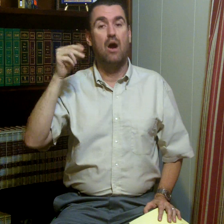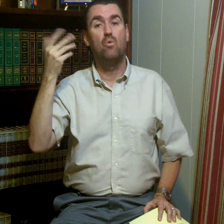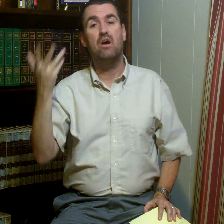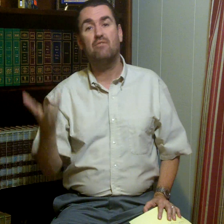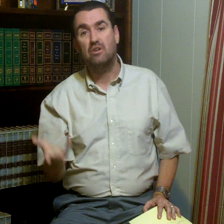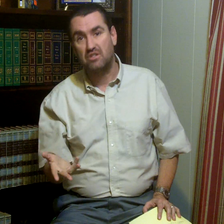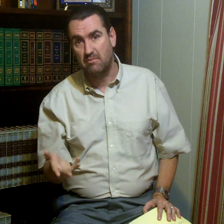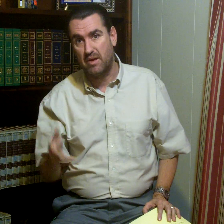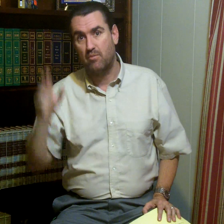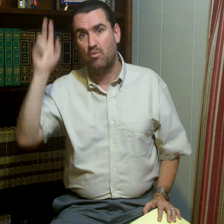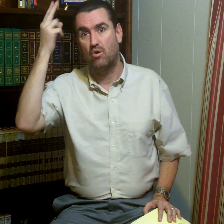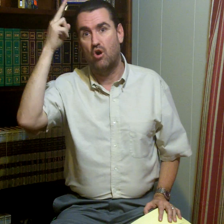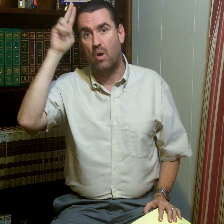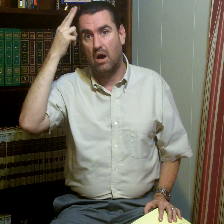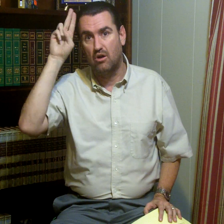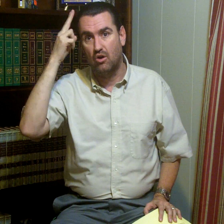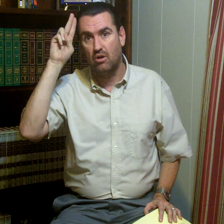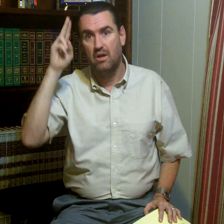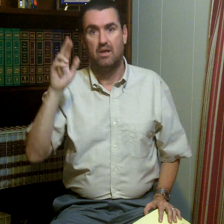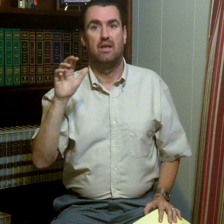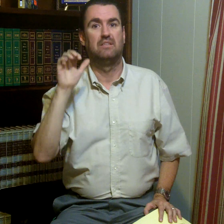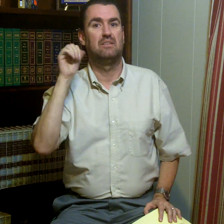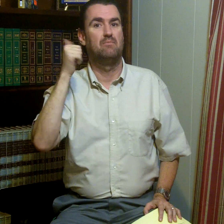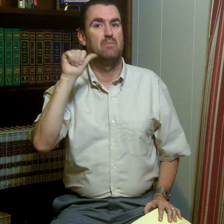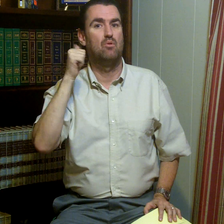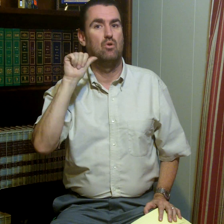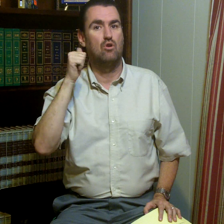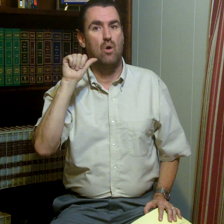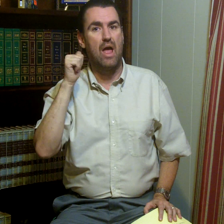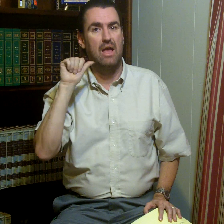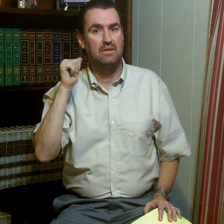however some people will go uncle and some people will go aunt